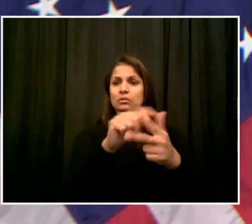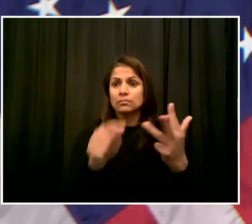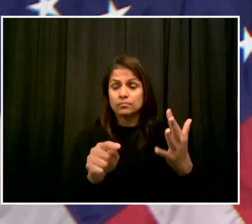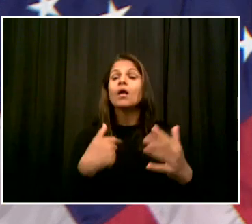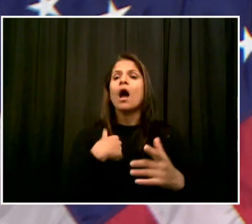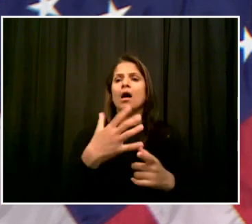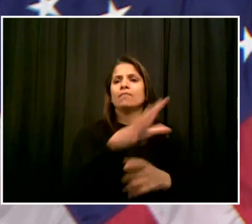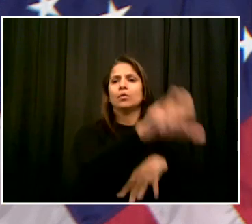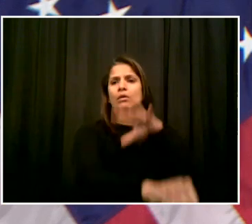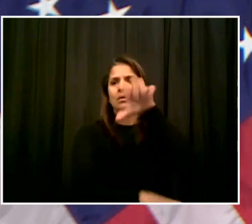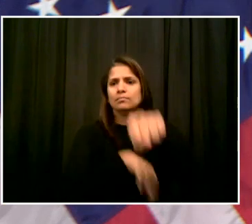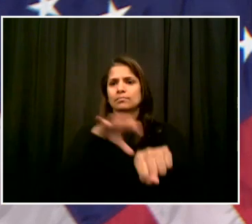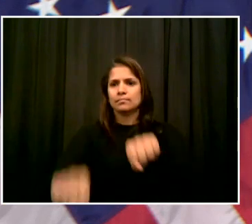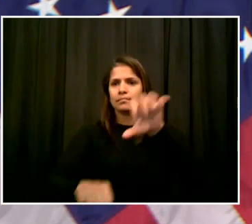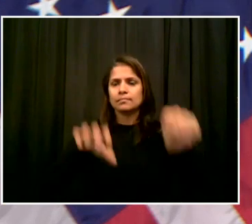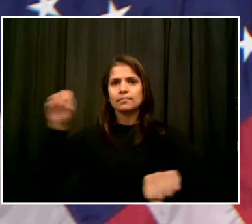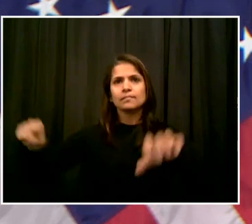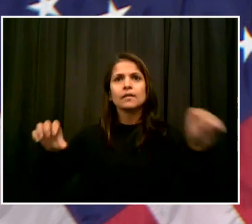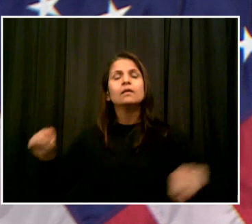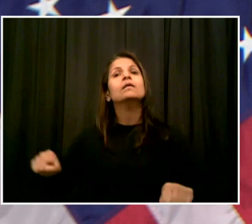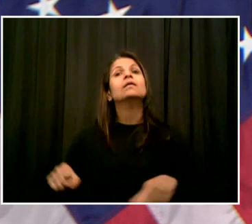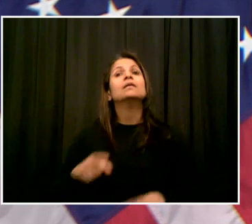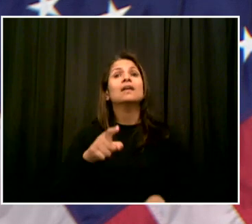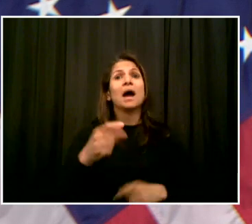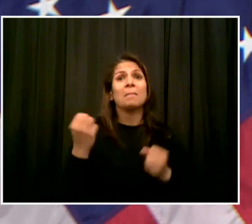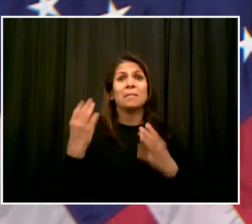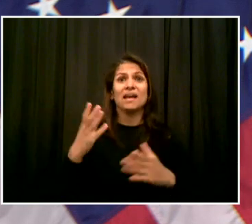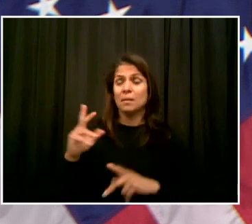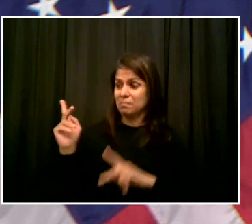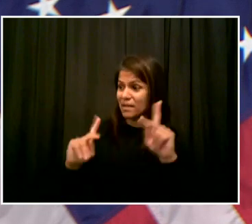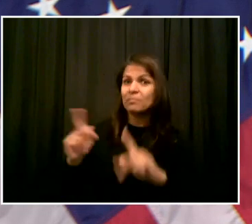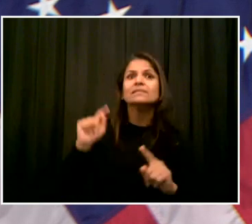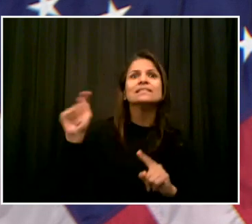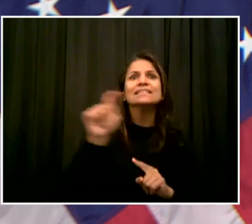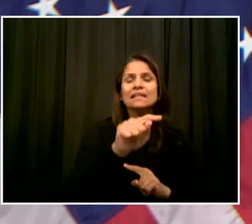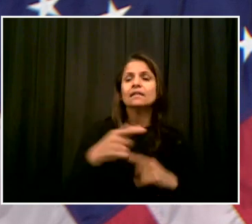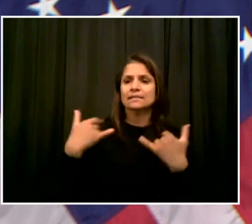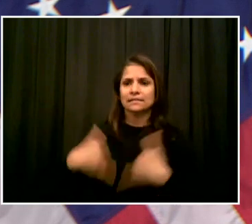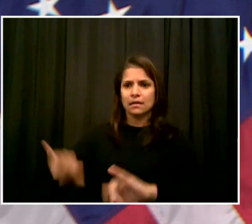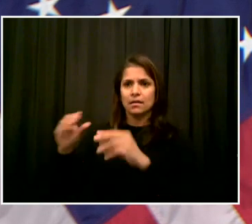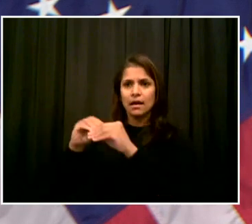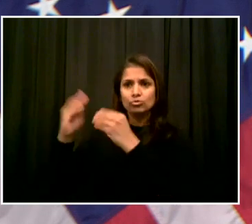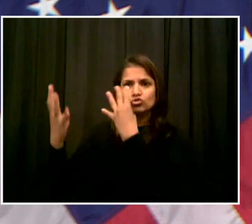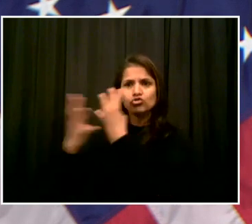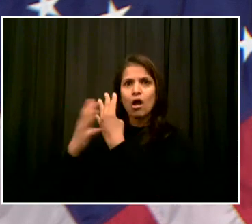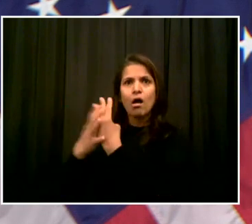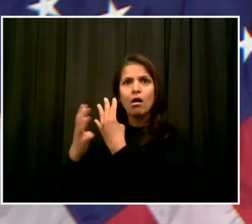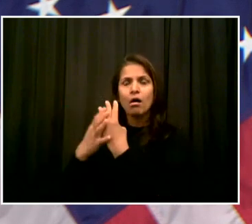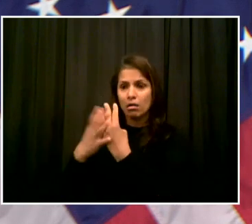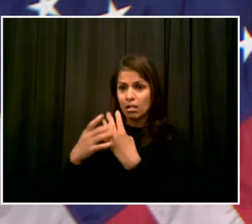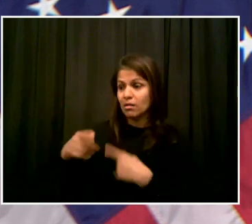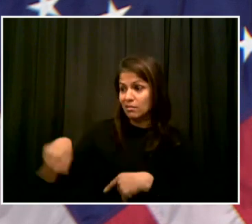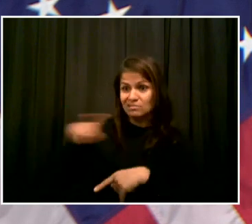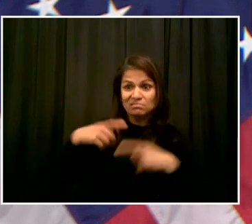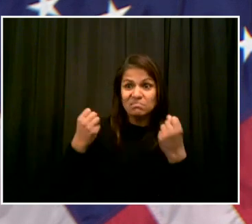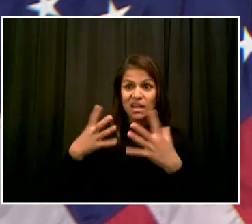THOSE OFFENSES. AS I SAID YESTERDAY, IF YOU'RE LOOKING